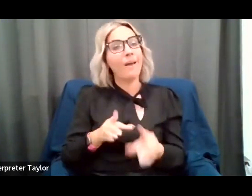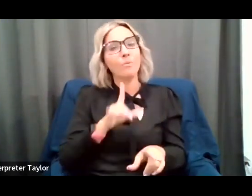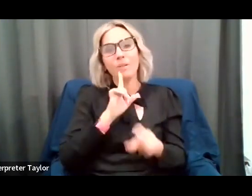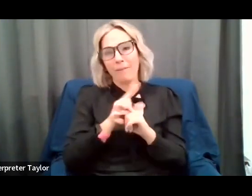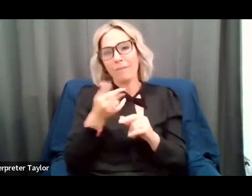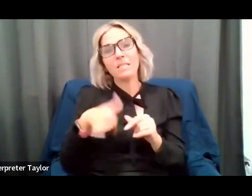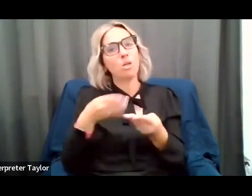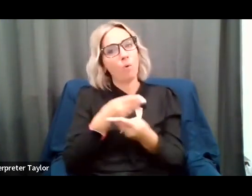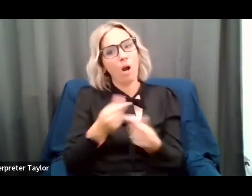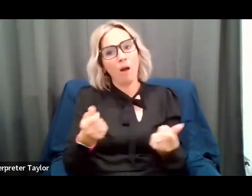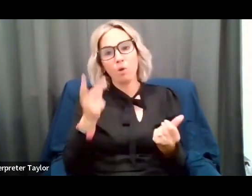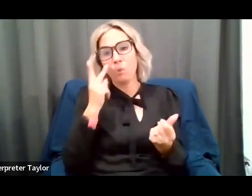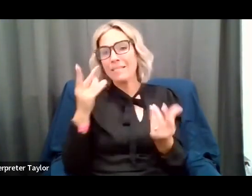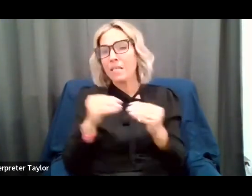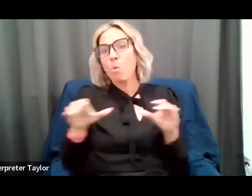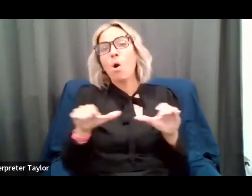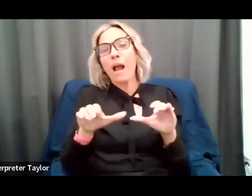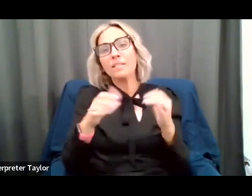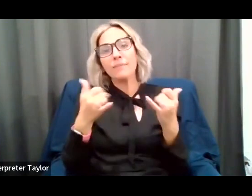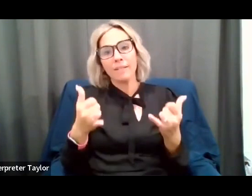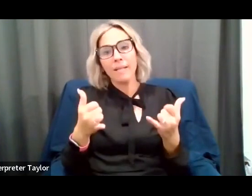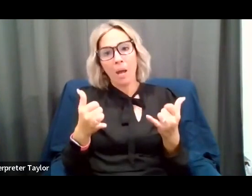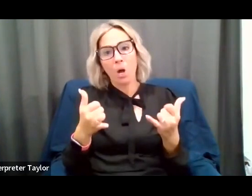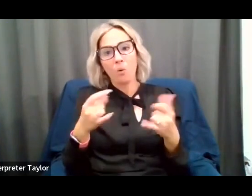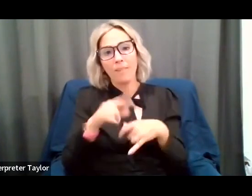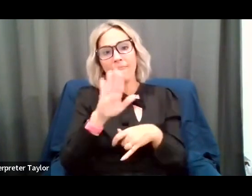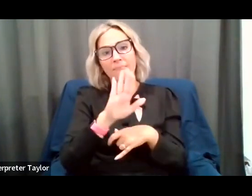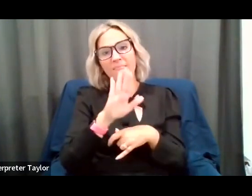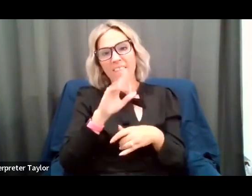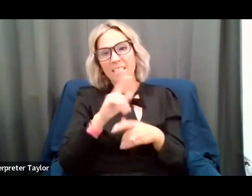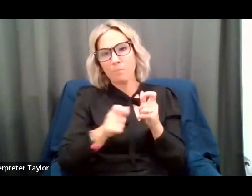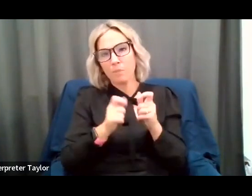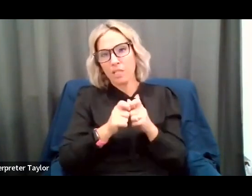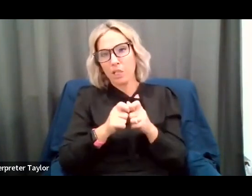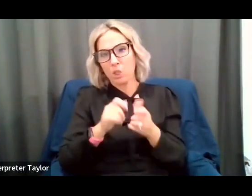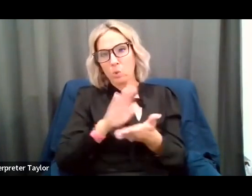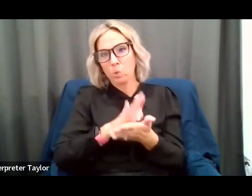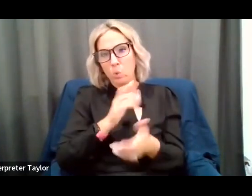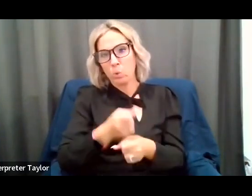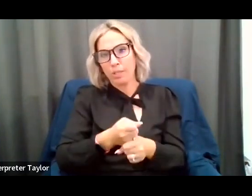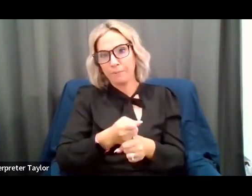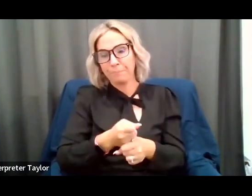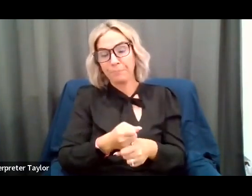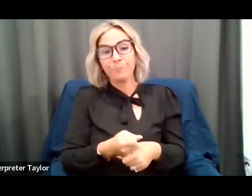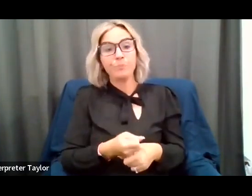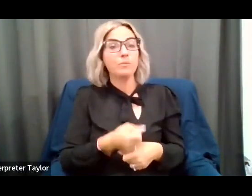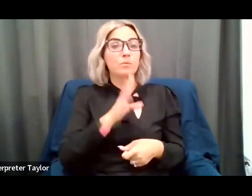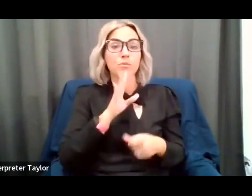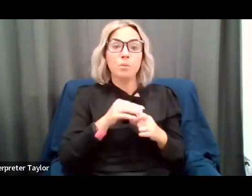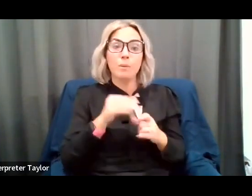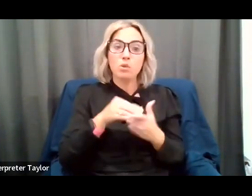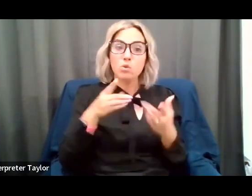We're seeing a lot more activity, um, in this particular school year. Now, this talks about our Student Success Workshops and some